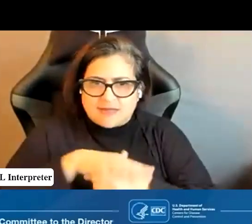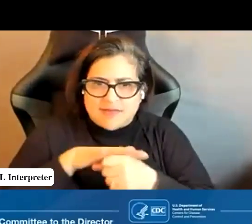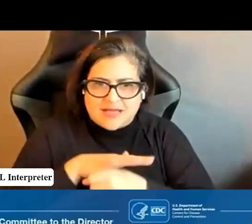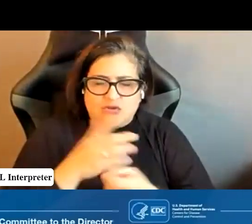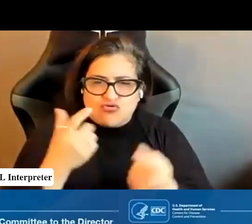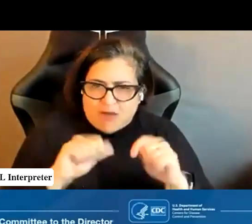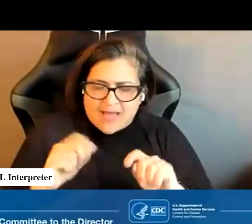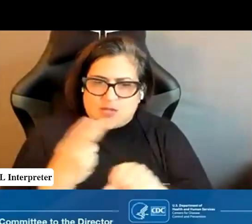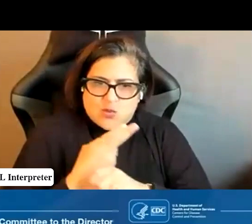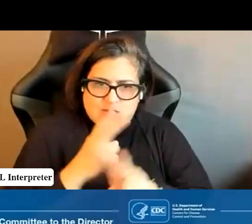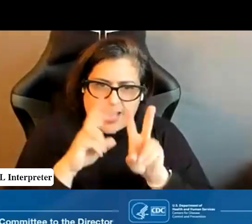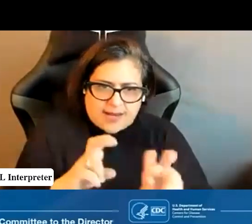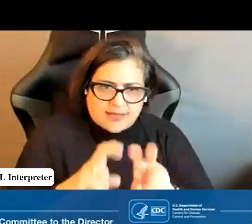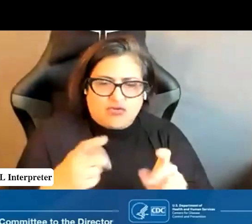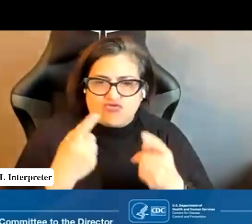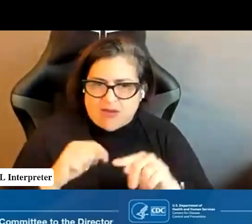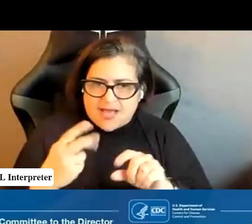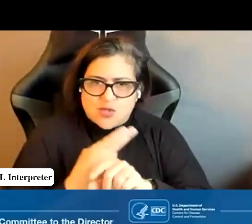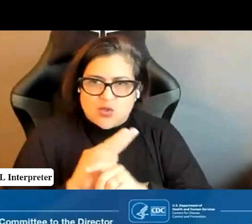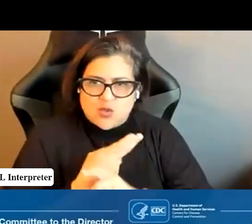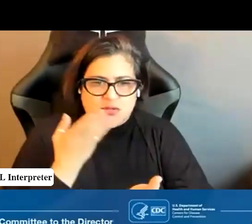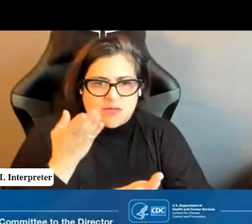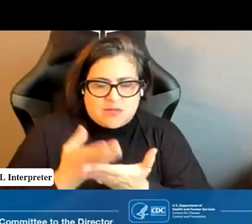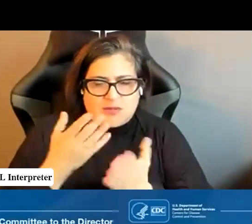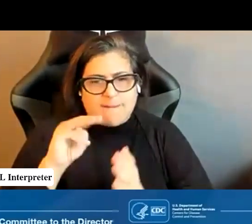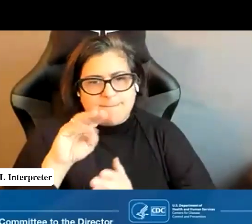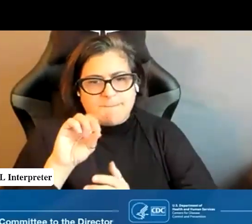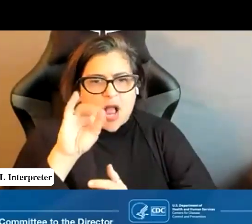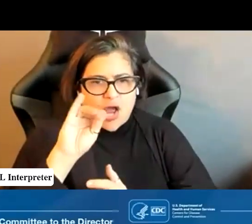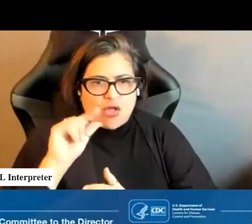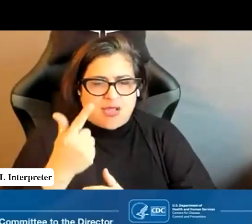trying to use modeling, and trying to use different sorts of algorithmic approaches